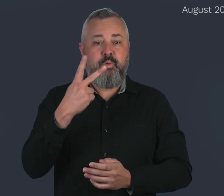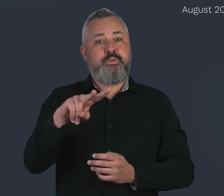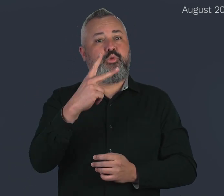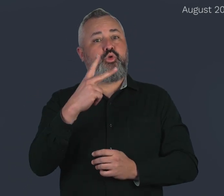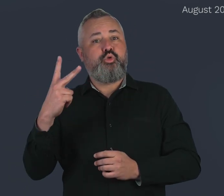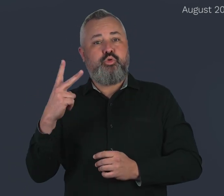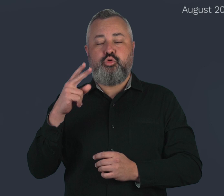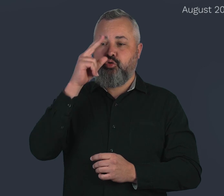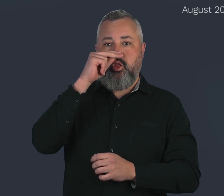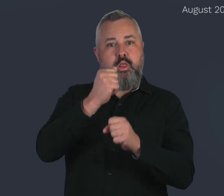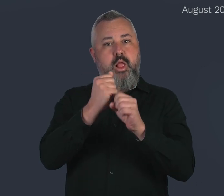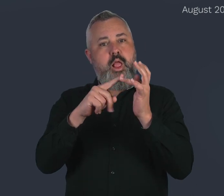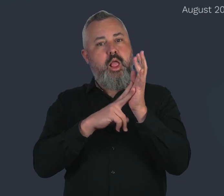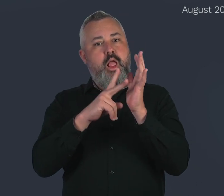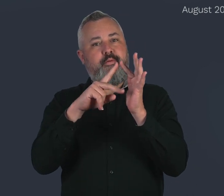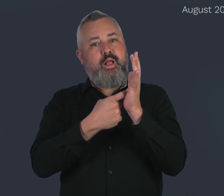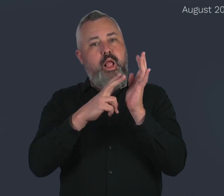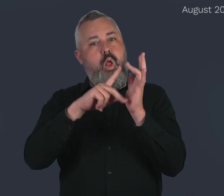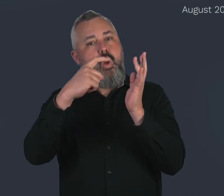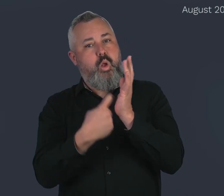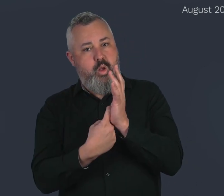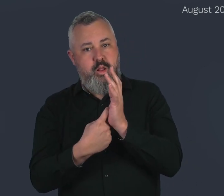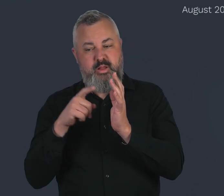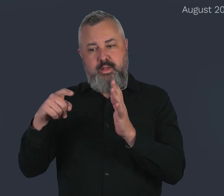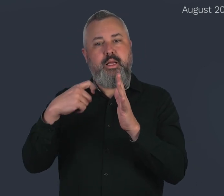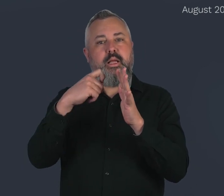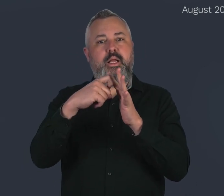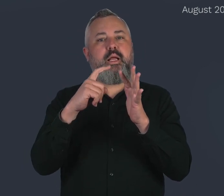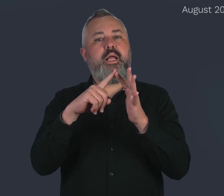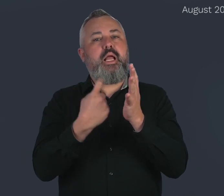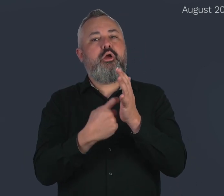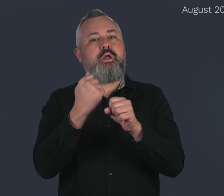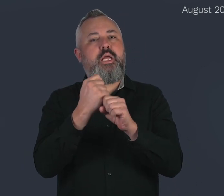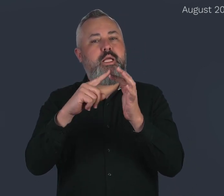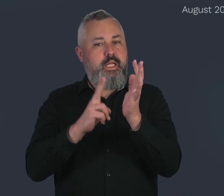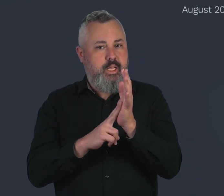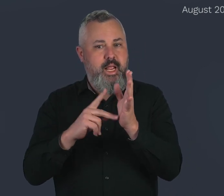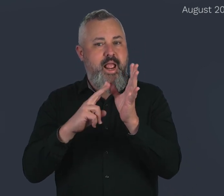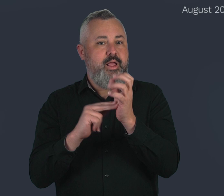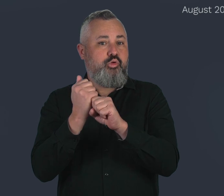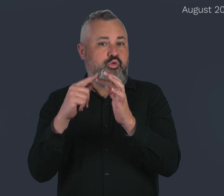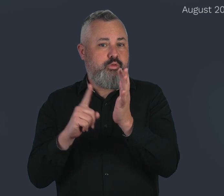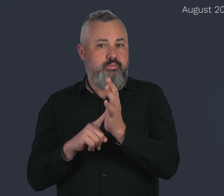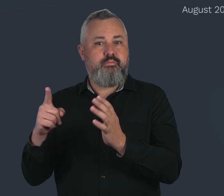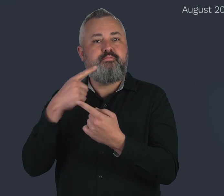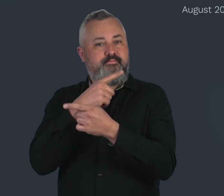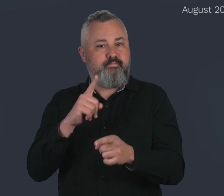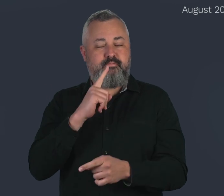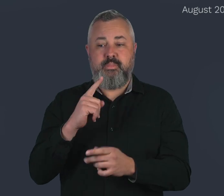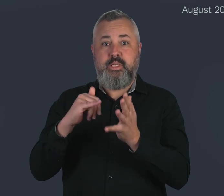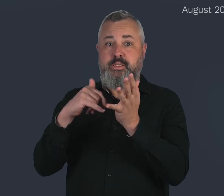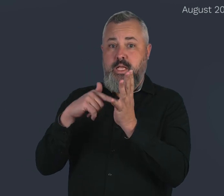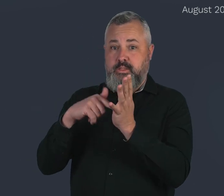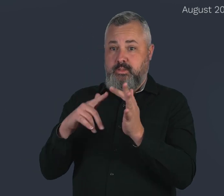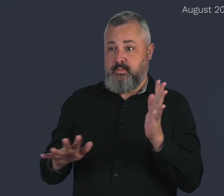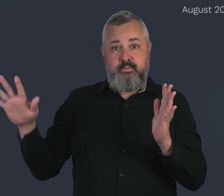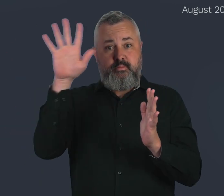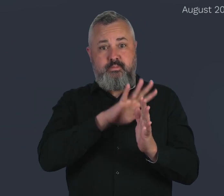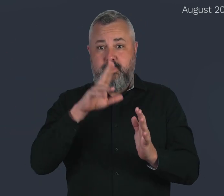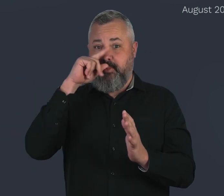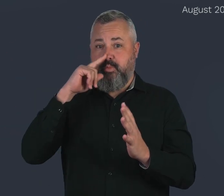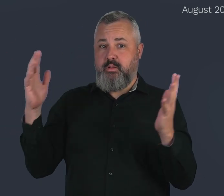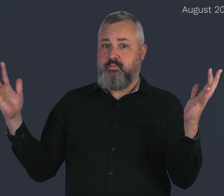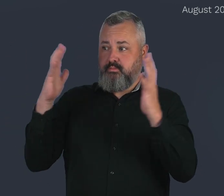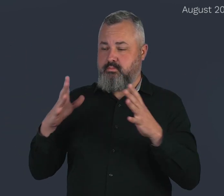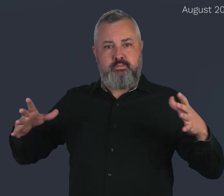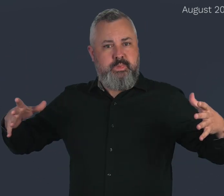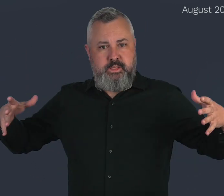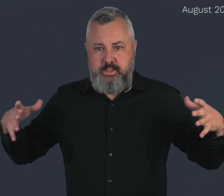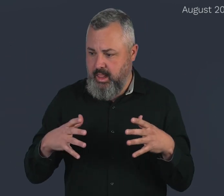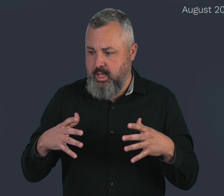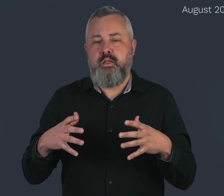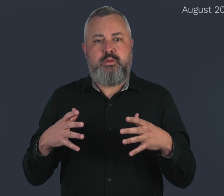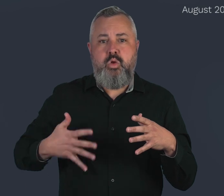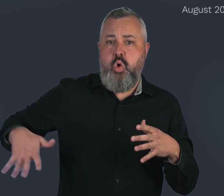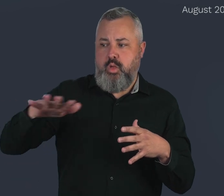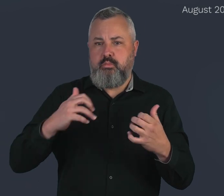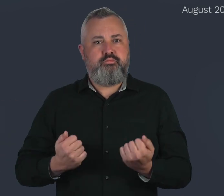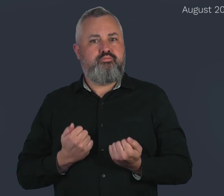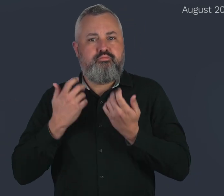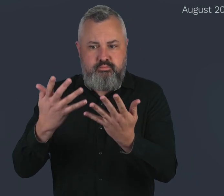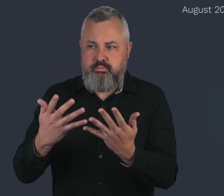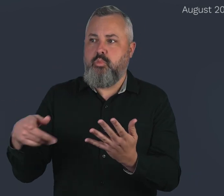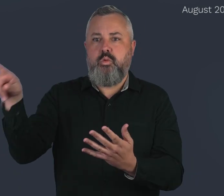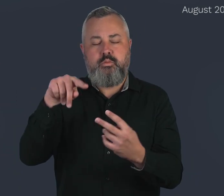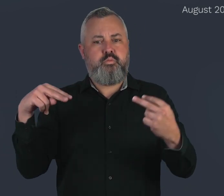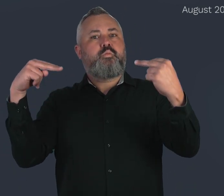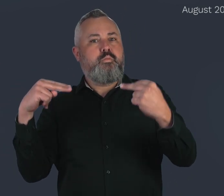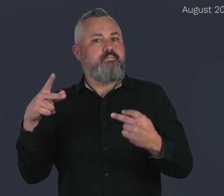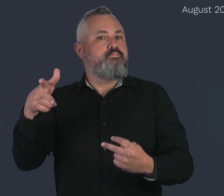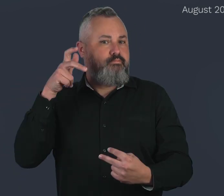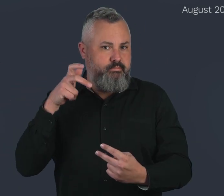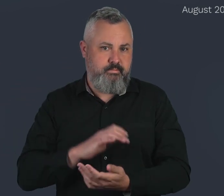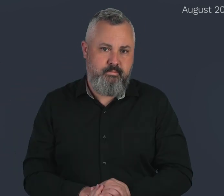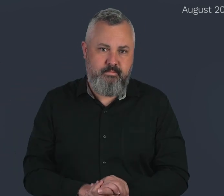“Young people from across the state joined together to stand up, raise our voice, and feel heard,” 2022 Youth Governor Kergen Angel said.